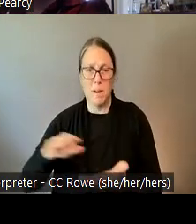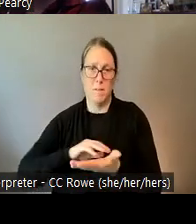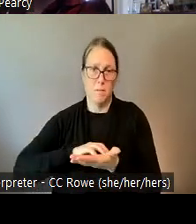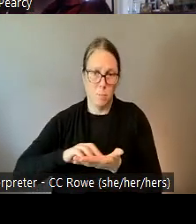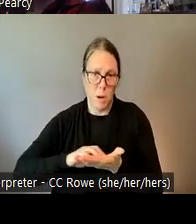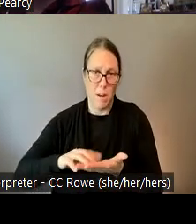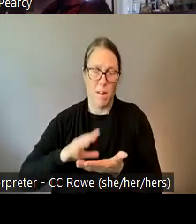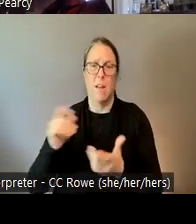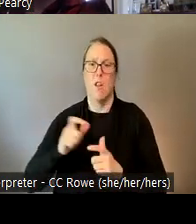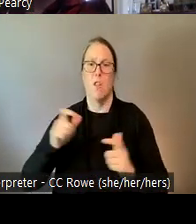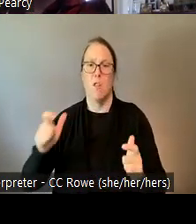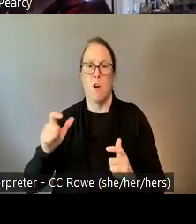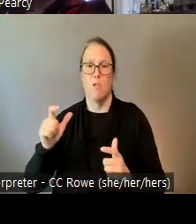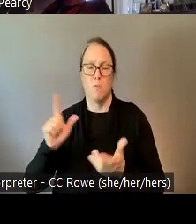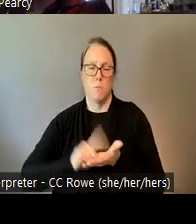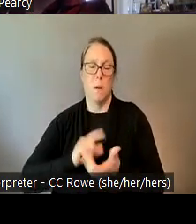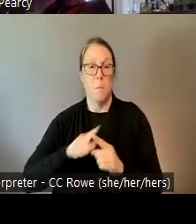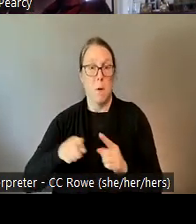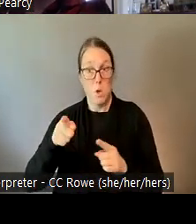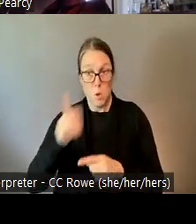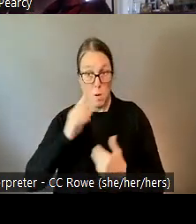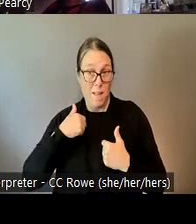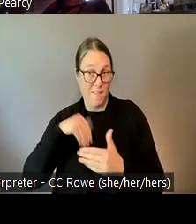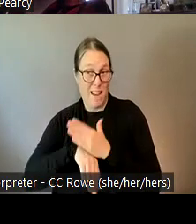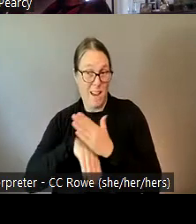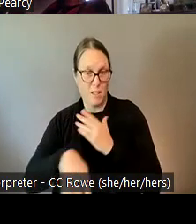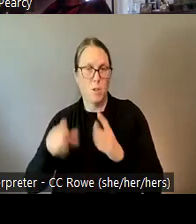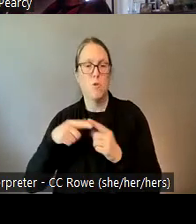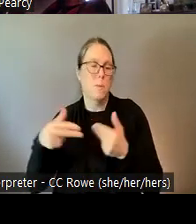but you will have access to the information on these slides.